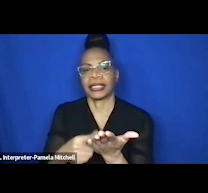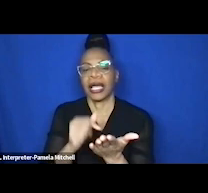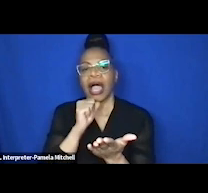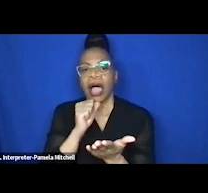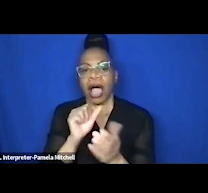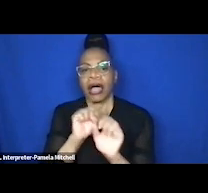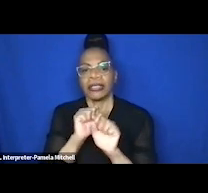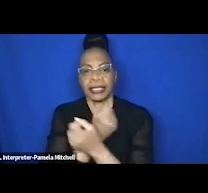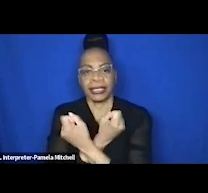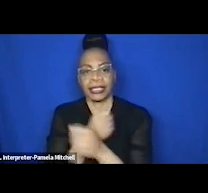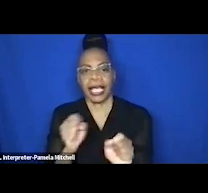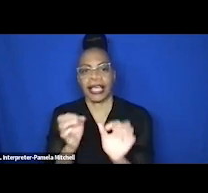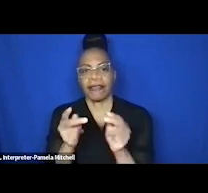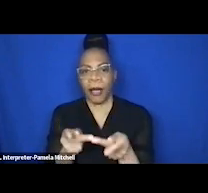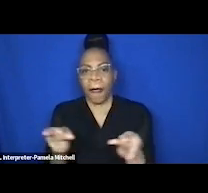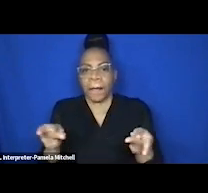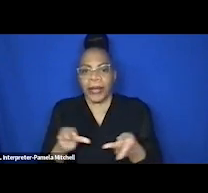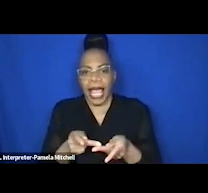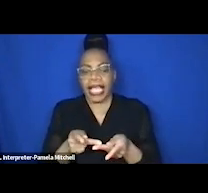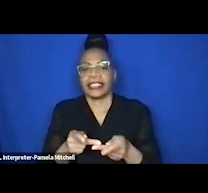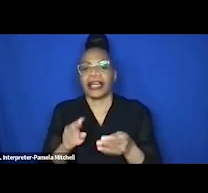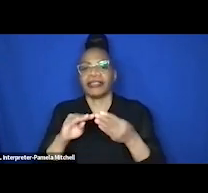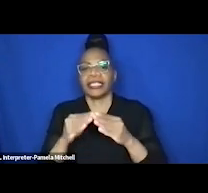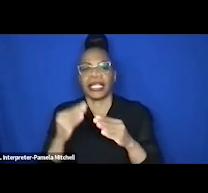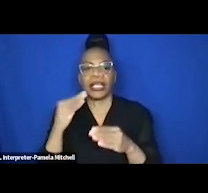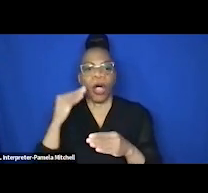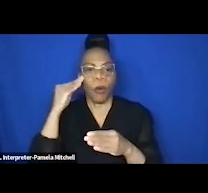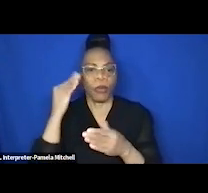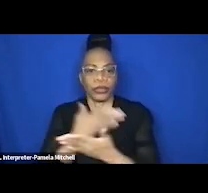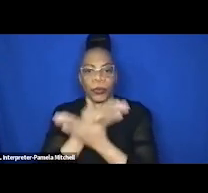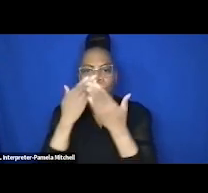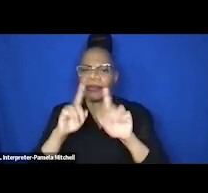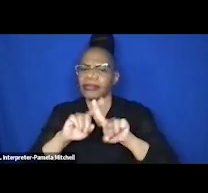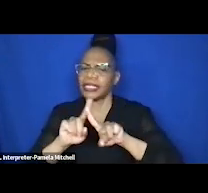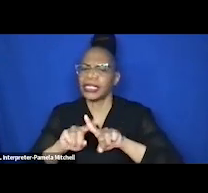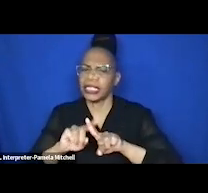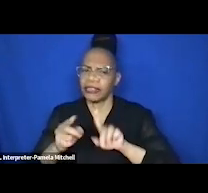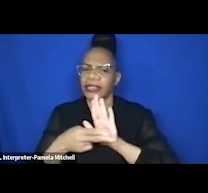which is also called the supplemental NOFO or the SNOFO. But this was a special funding opportunity